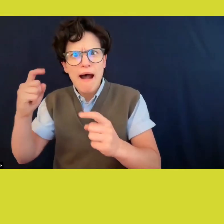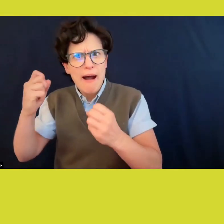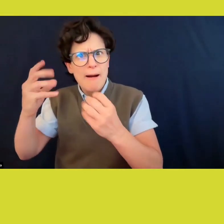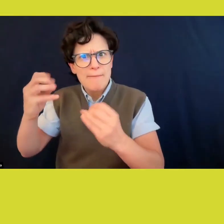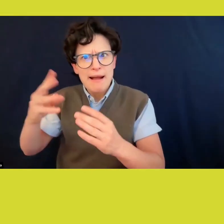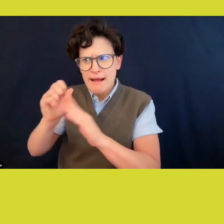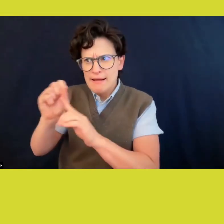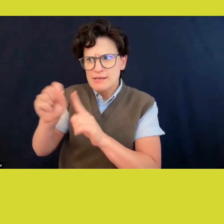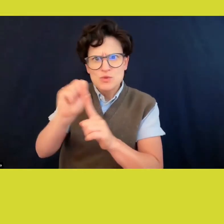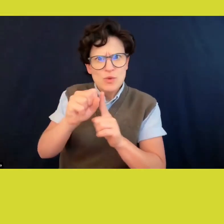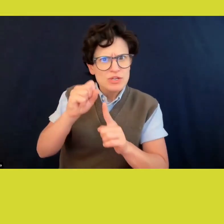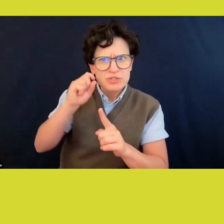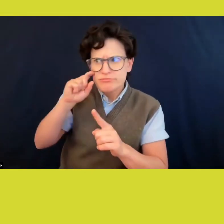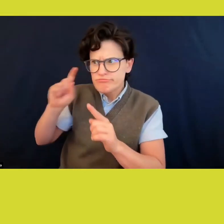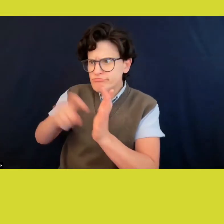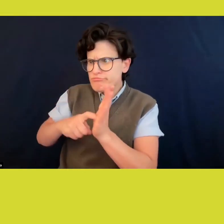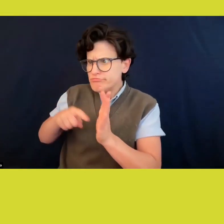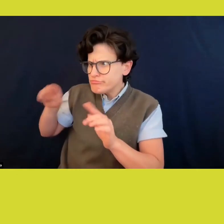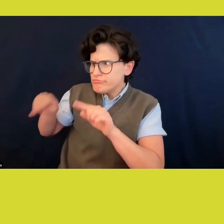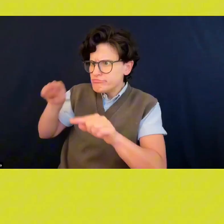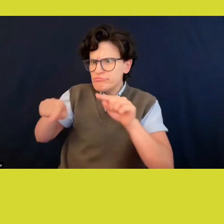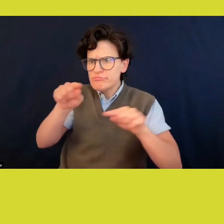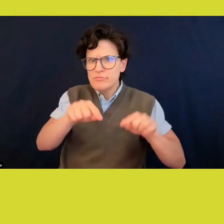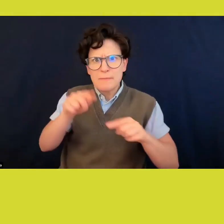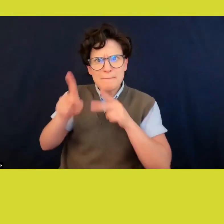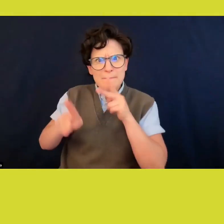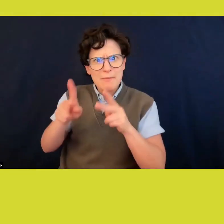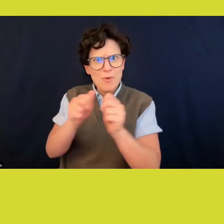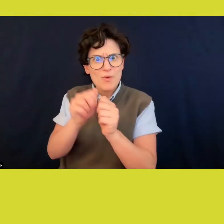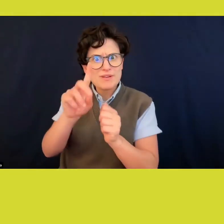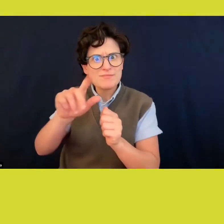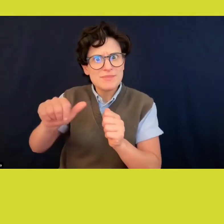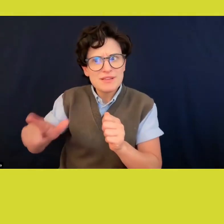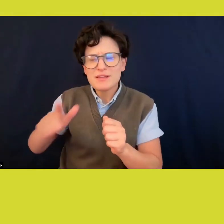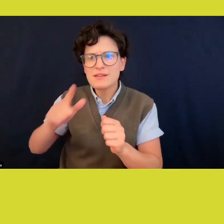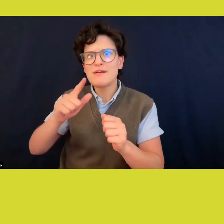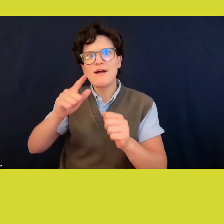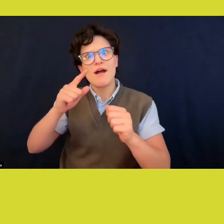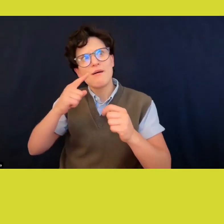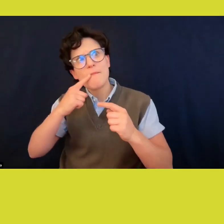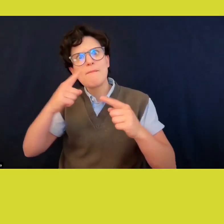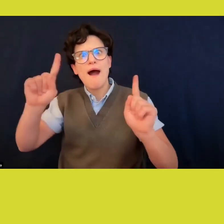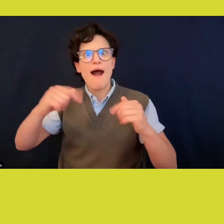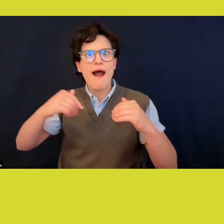enabling people with disabilities to maintain stable housing and live in their own homes and communities.